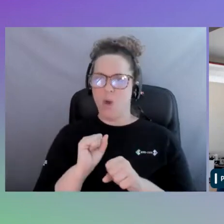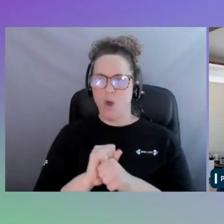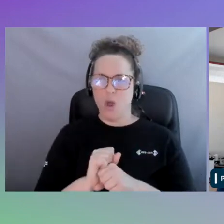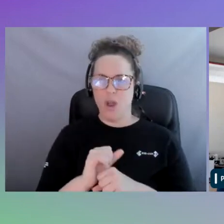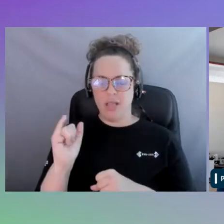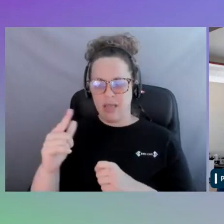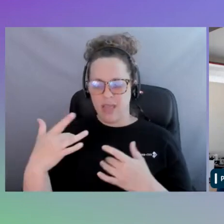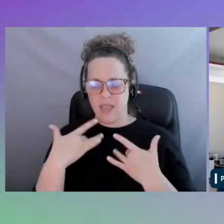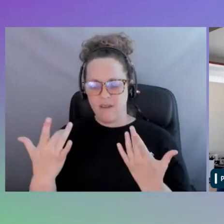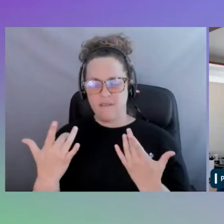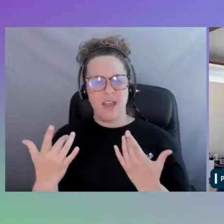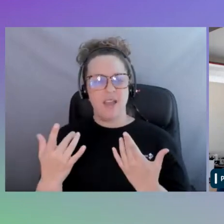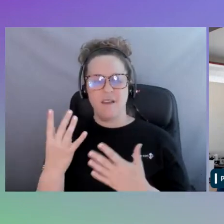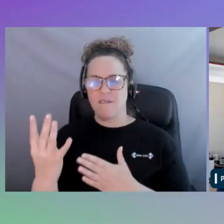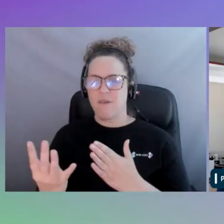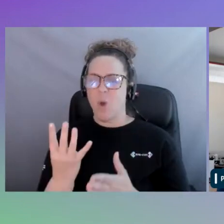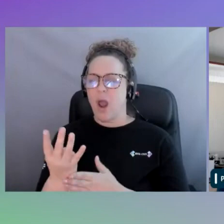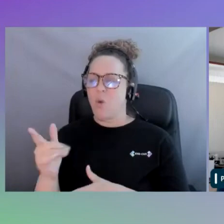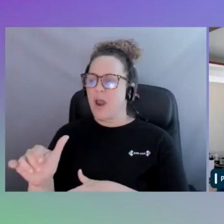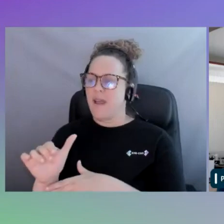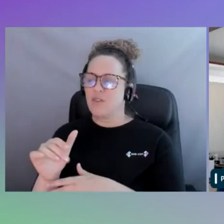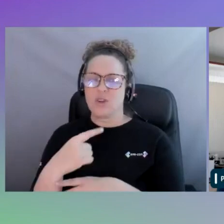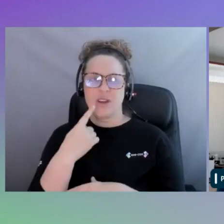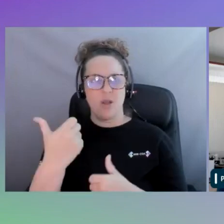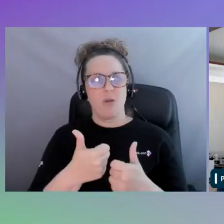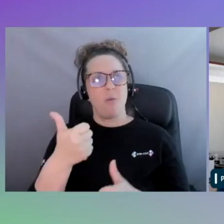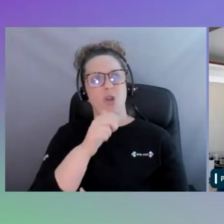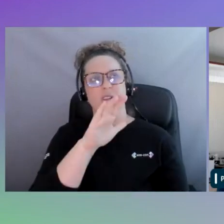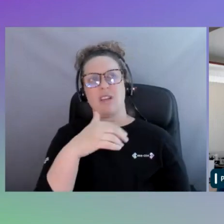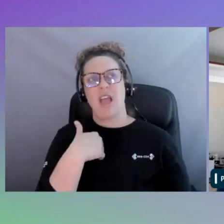one afternoon, tell your boss you're going to do this event